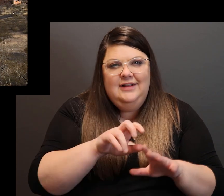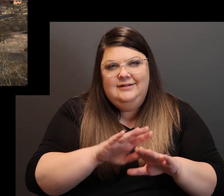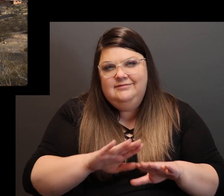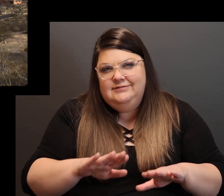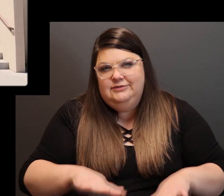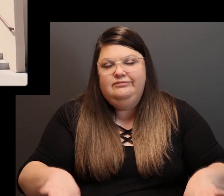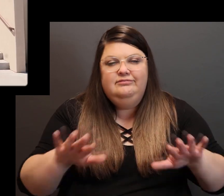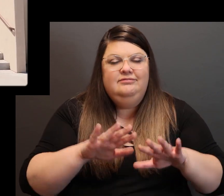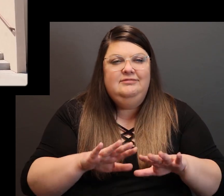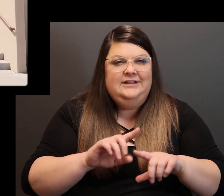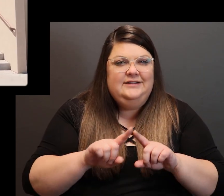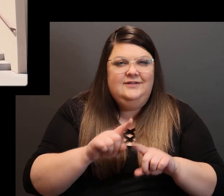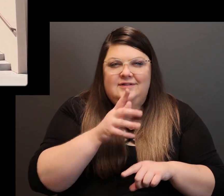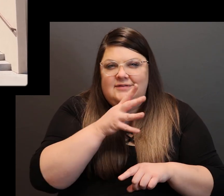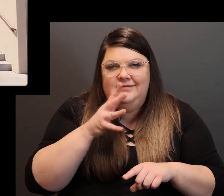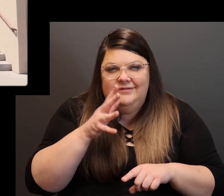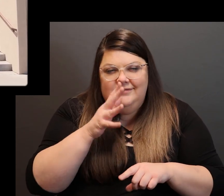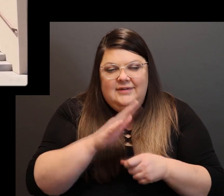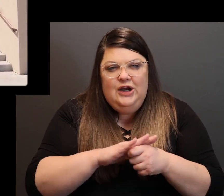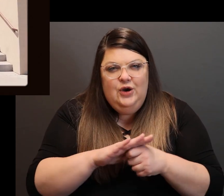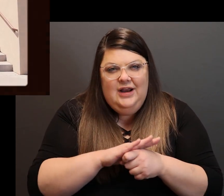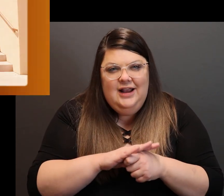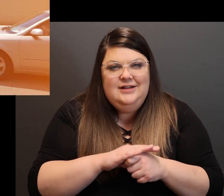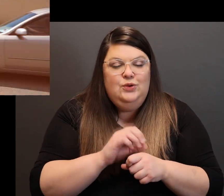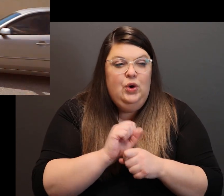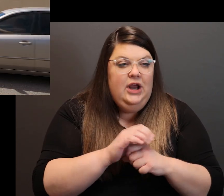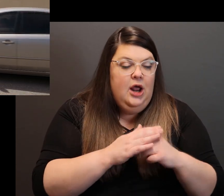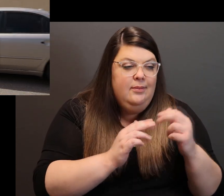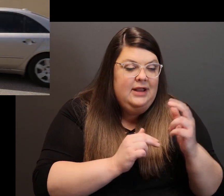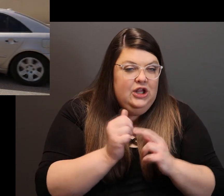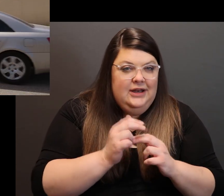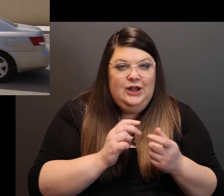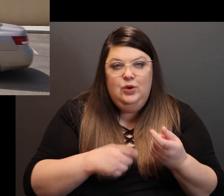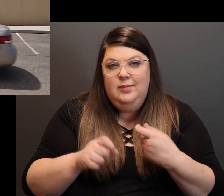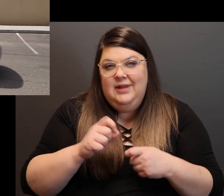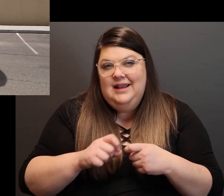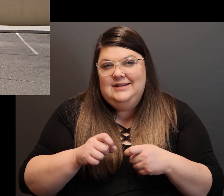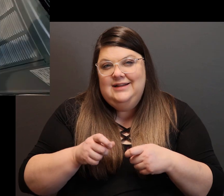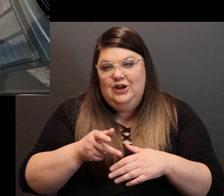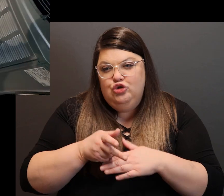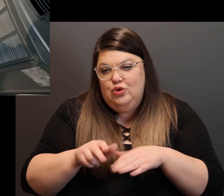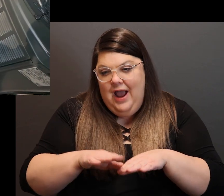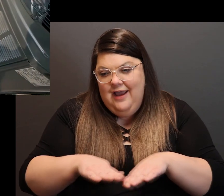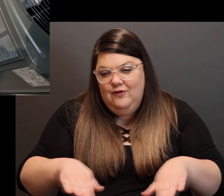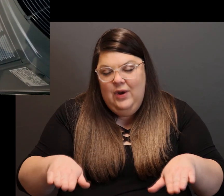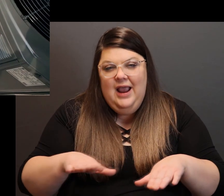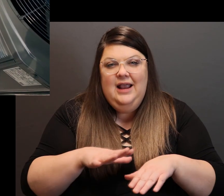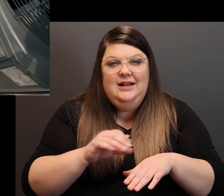working on buildings and getting, you know, replacing driveways and parking lots and air conditioners.